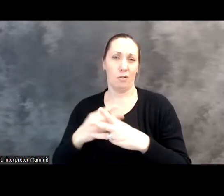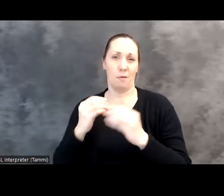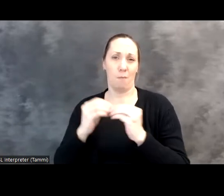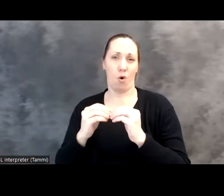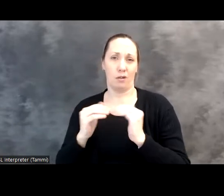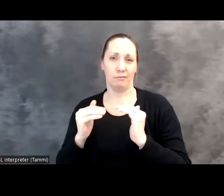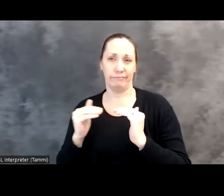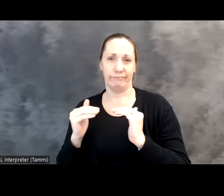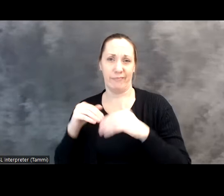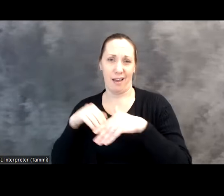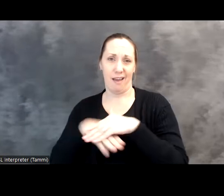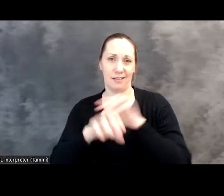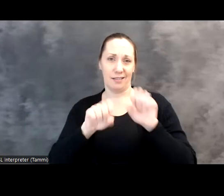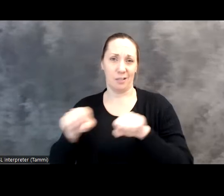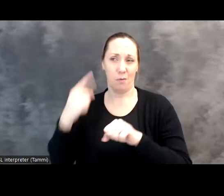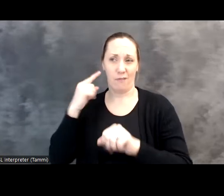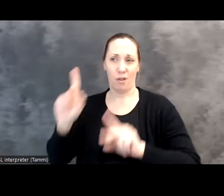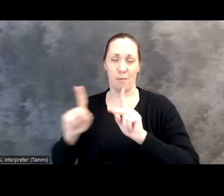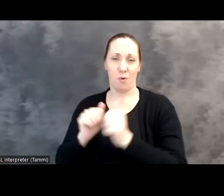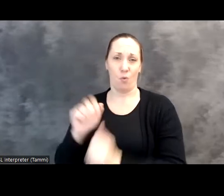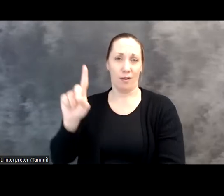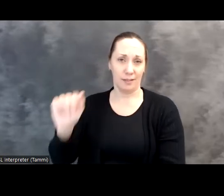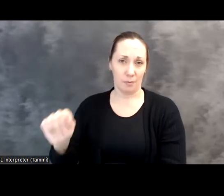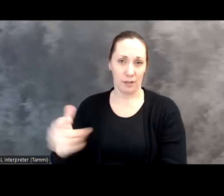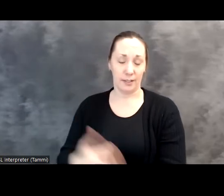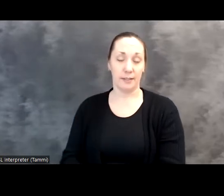legislation and regulations to make